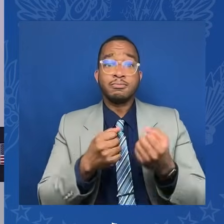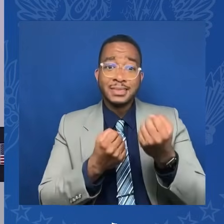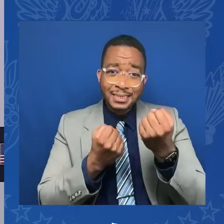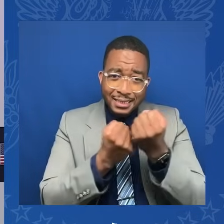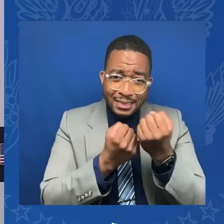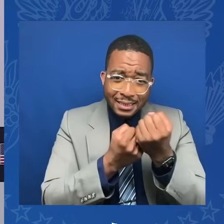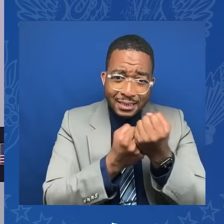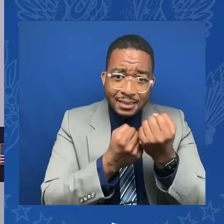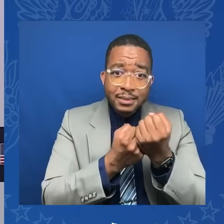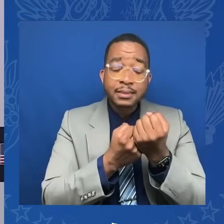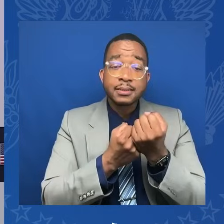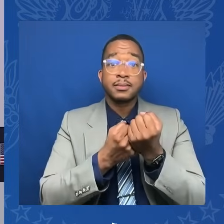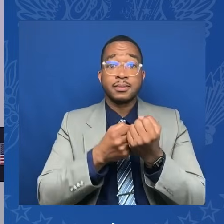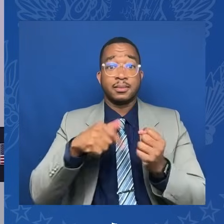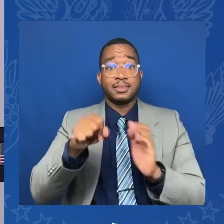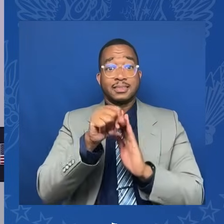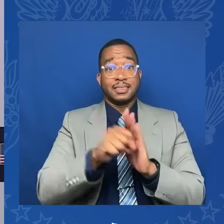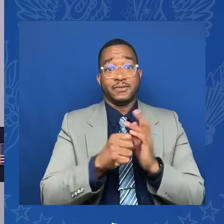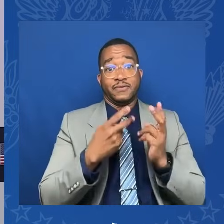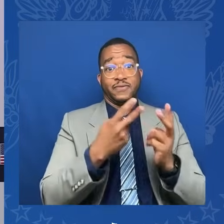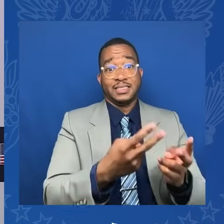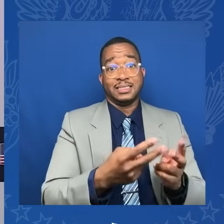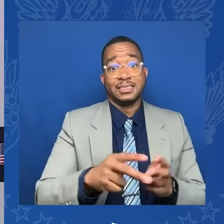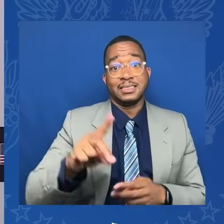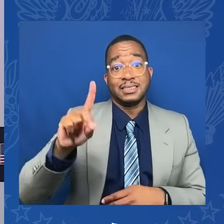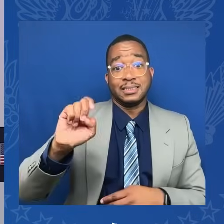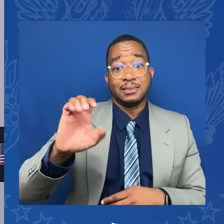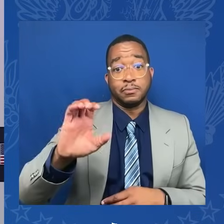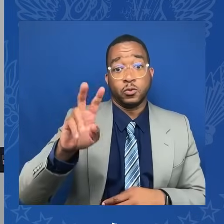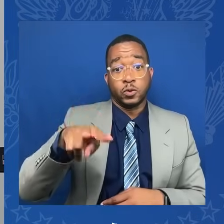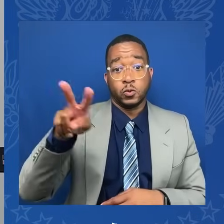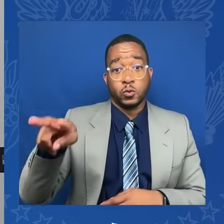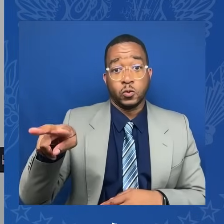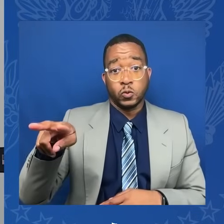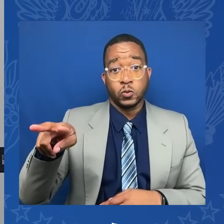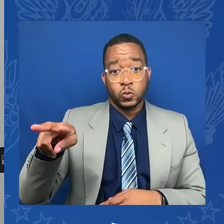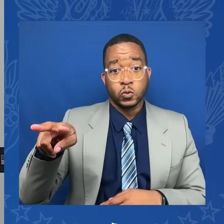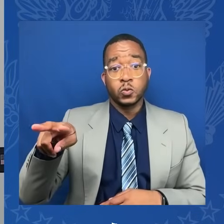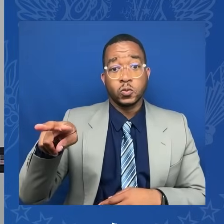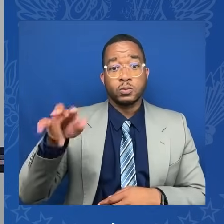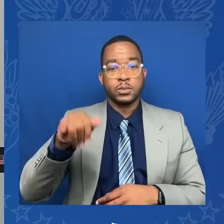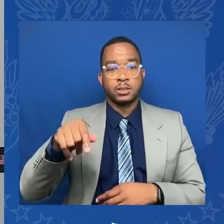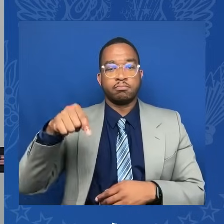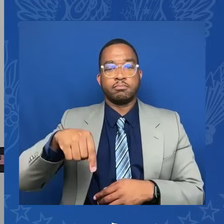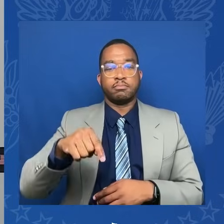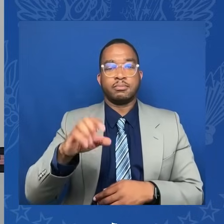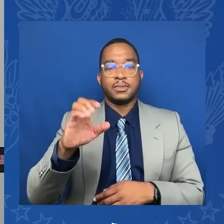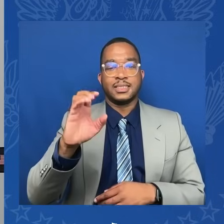around the civilian nuclear industry. In the space industry, we want to go further. Indeed, a number of agreements were signed